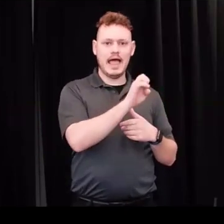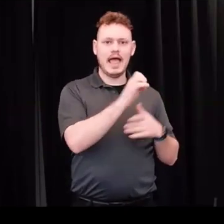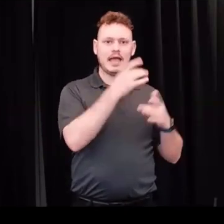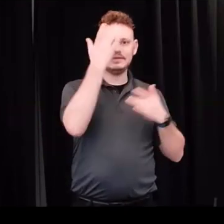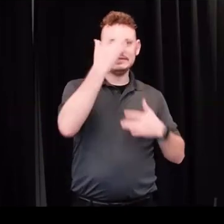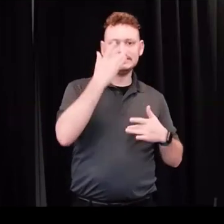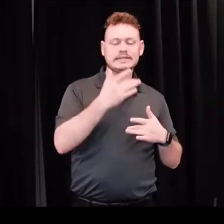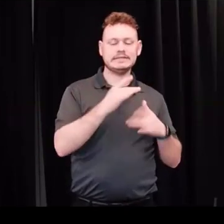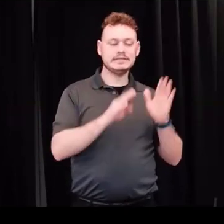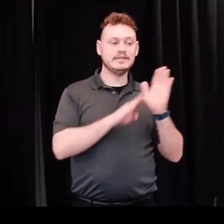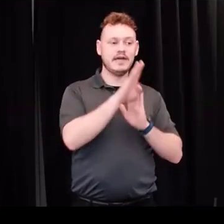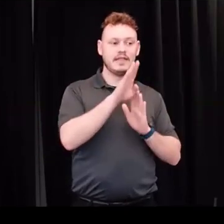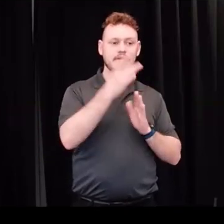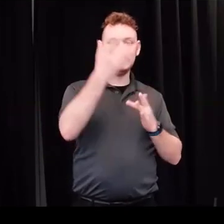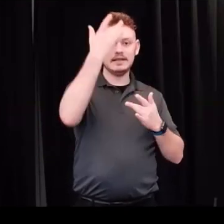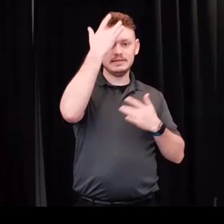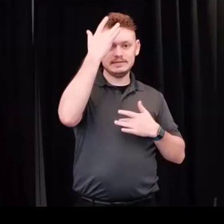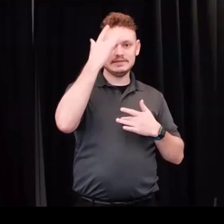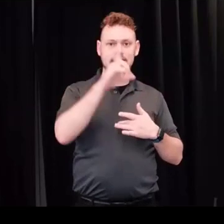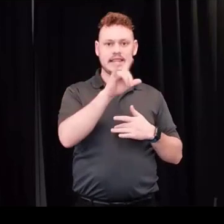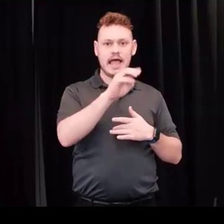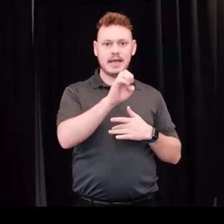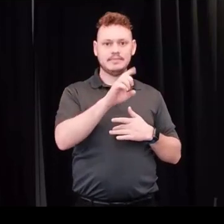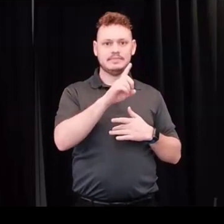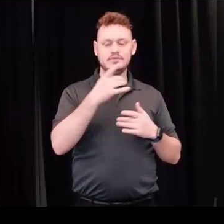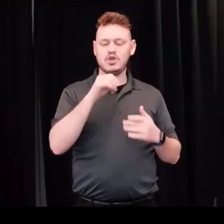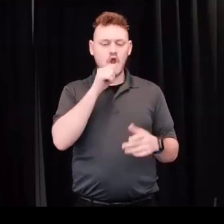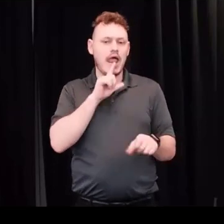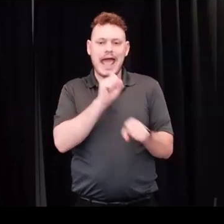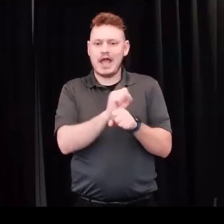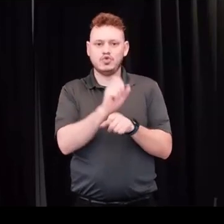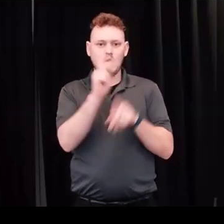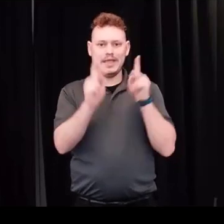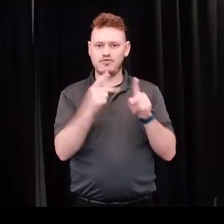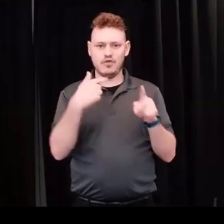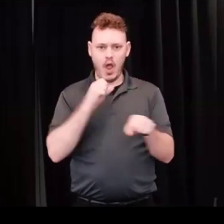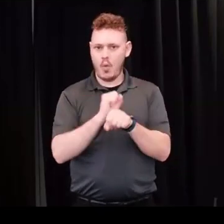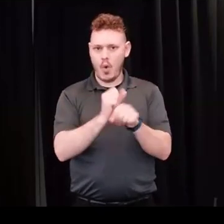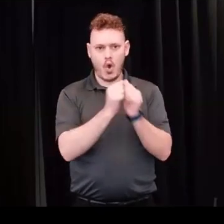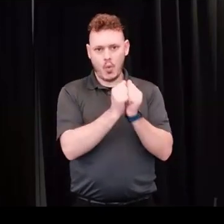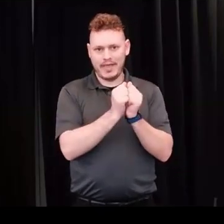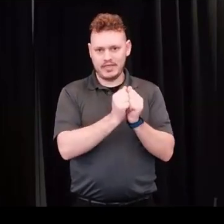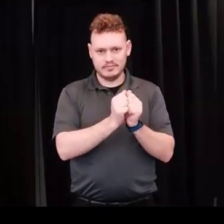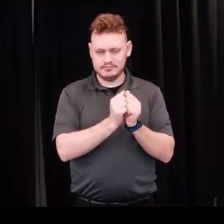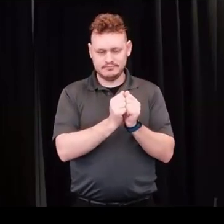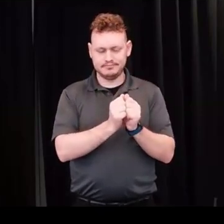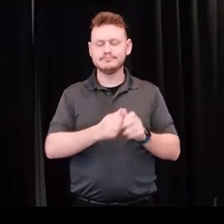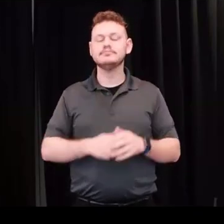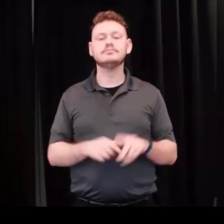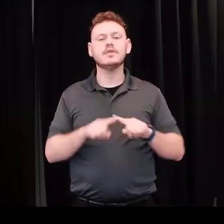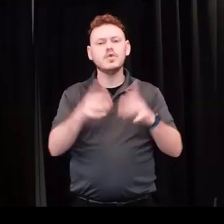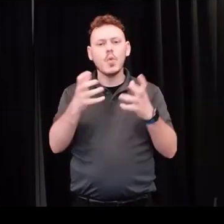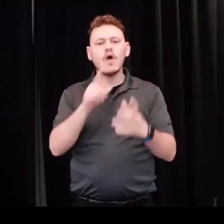disease. Those are not actual individuals that I work with. But you want real data. You don't